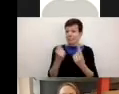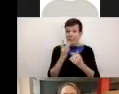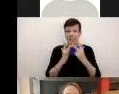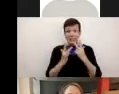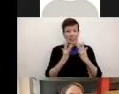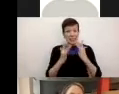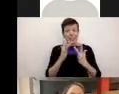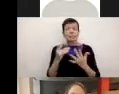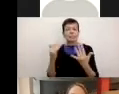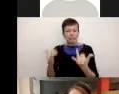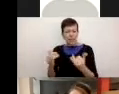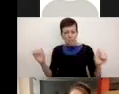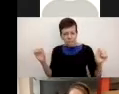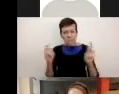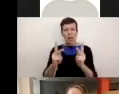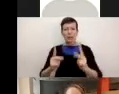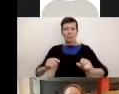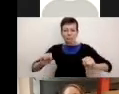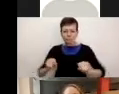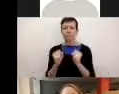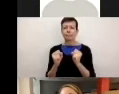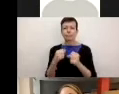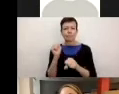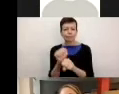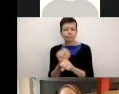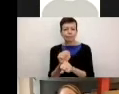So the additional funds have been split between programs that provide support for individual